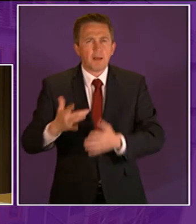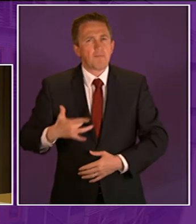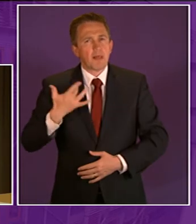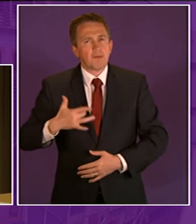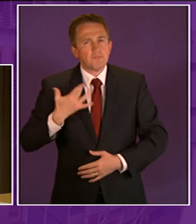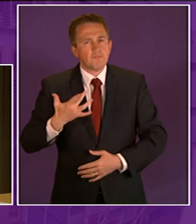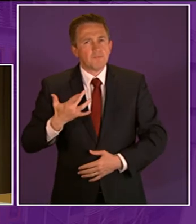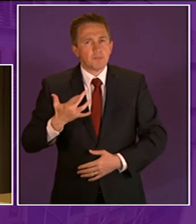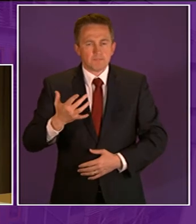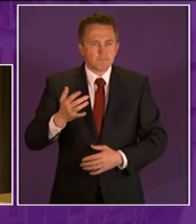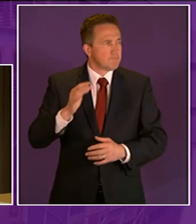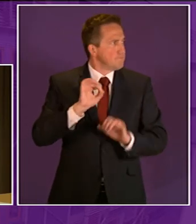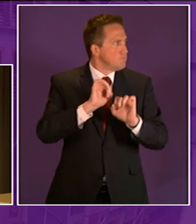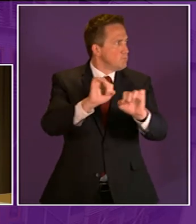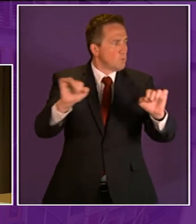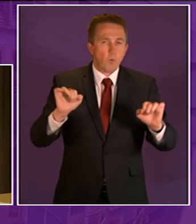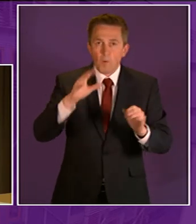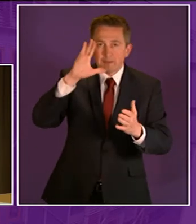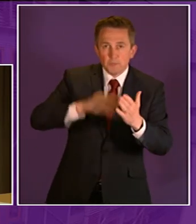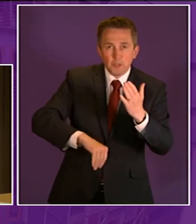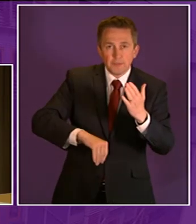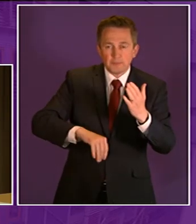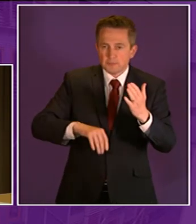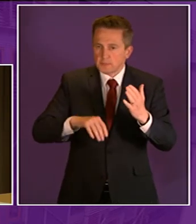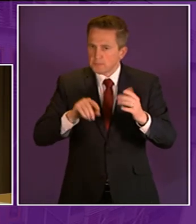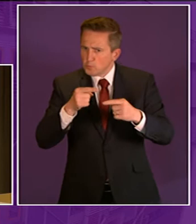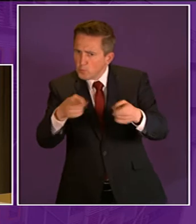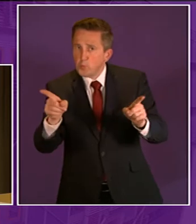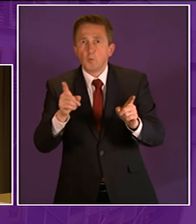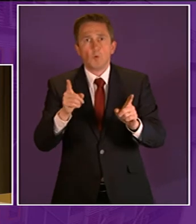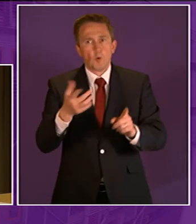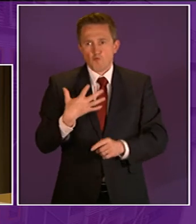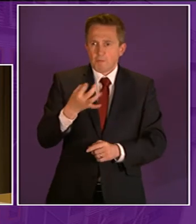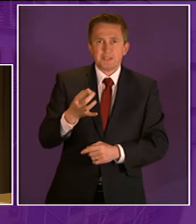In your experience as those who represent the people of this country and certainly in